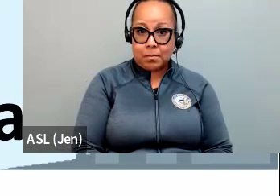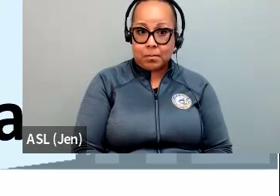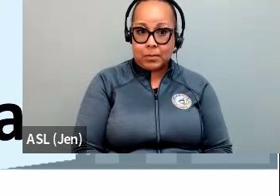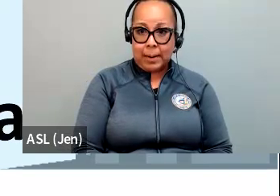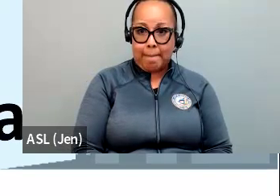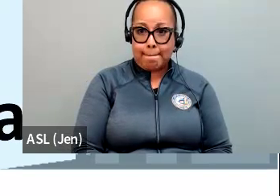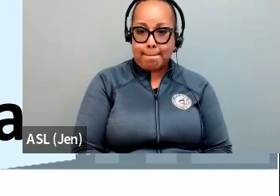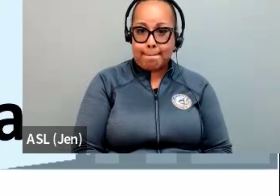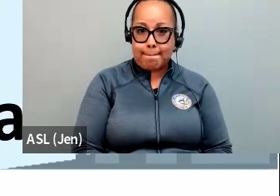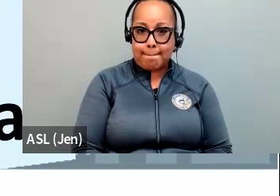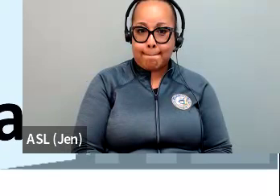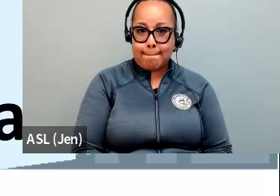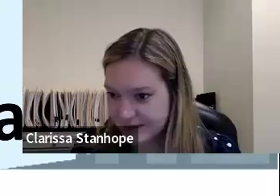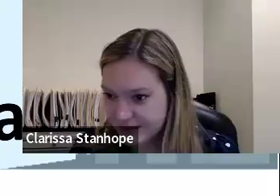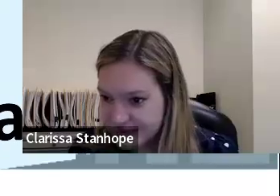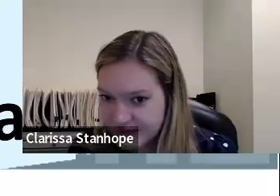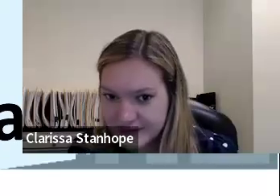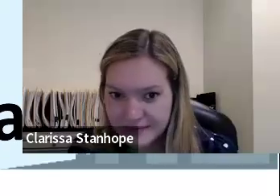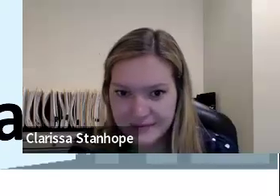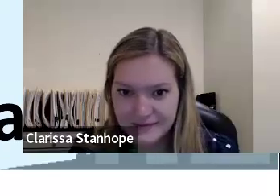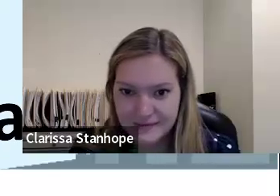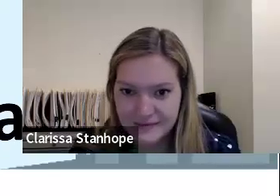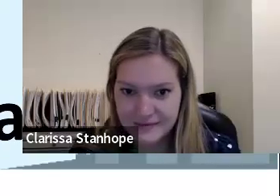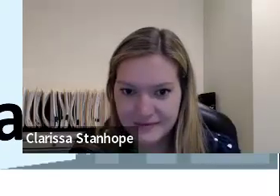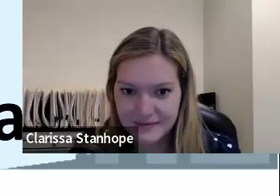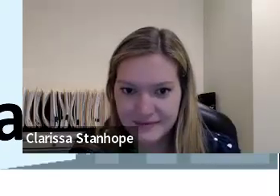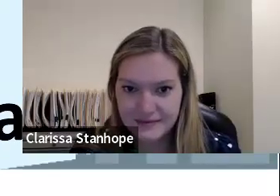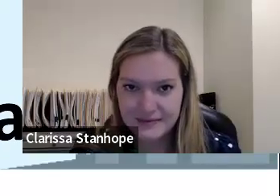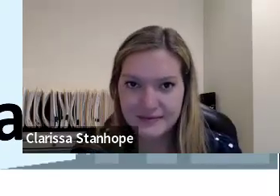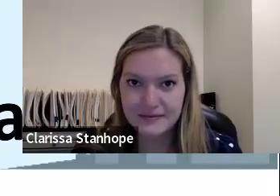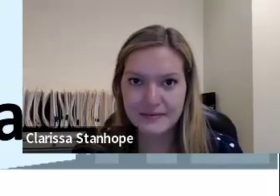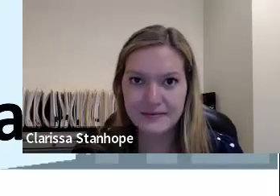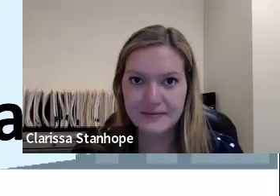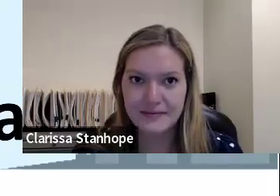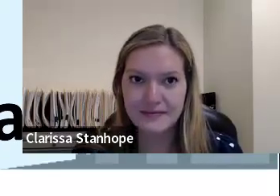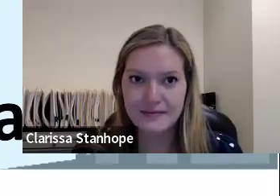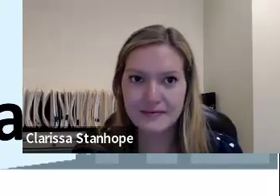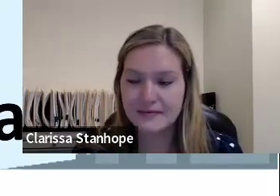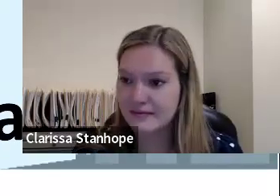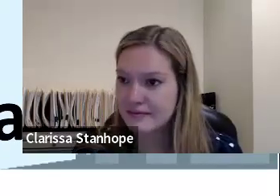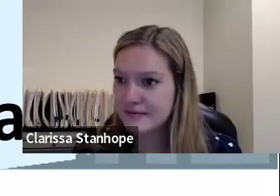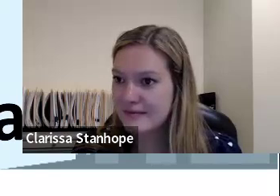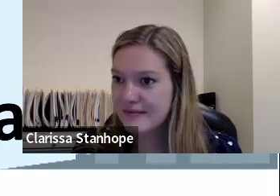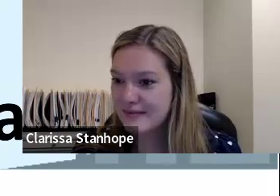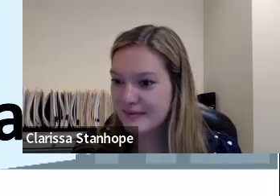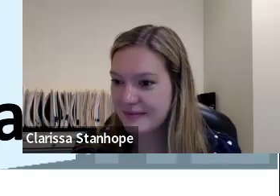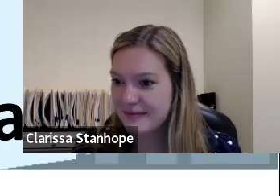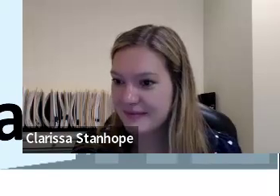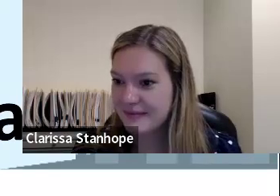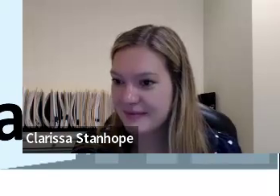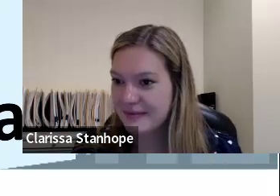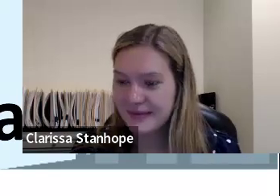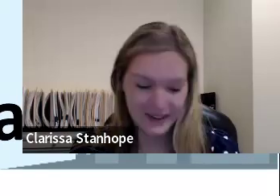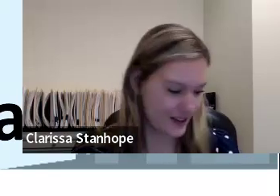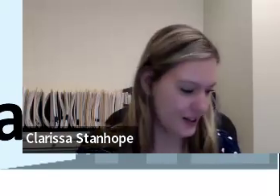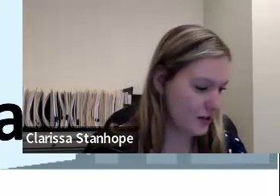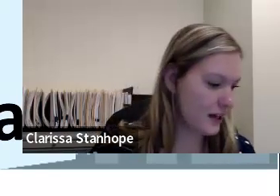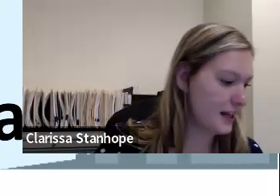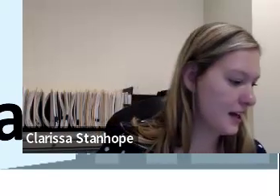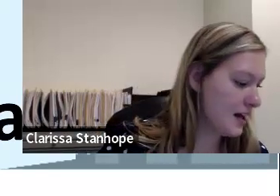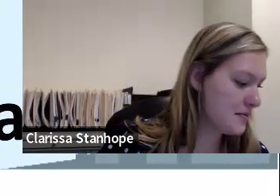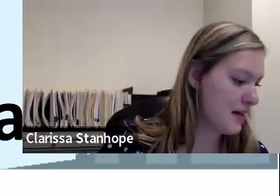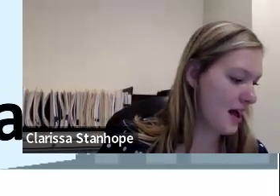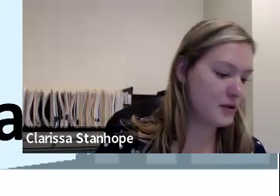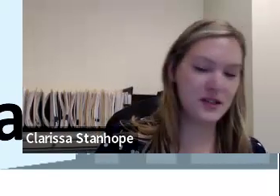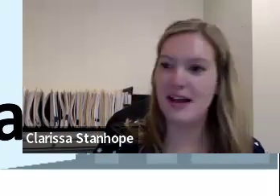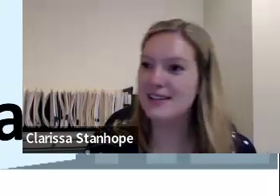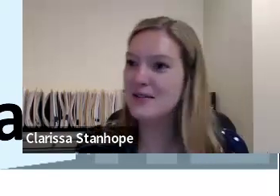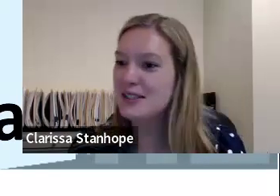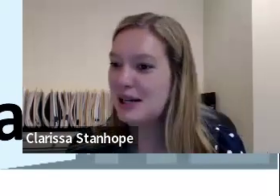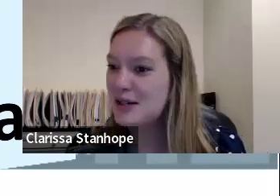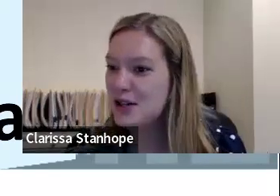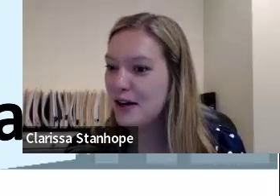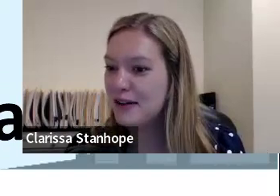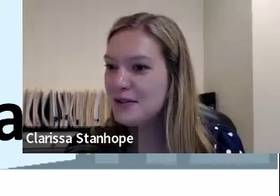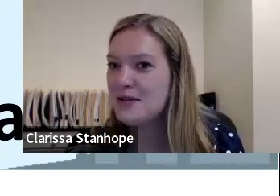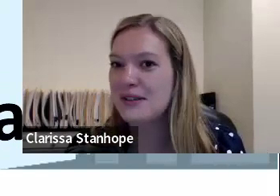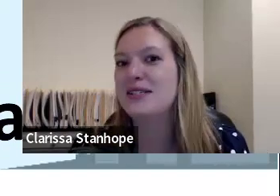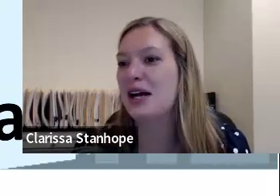Okay, I'm going to pass this over to Commissioner Arfa who's going to talk